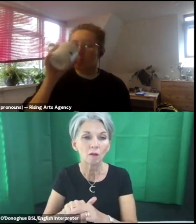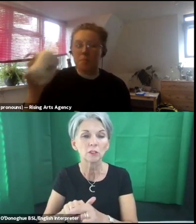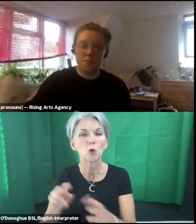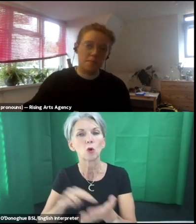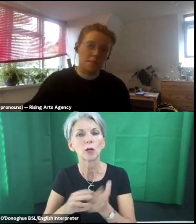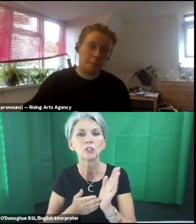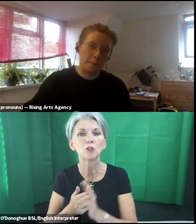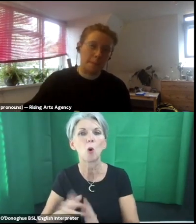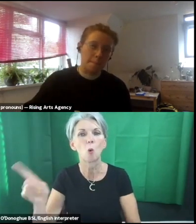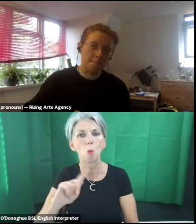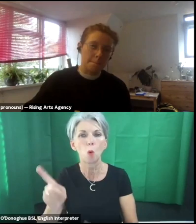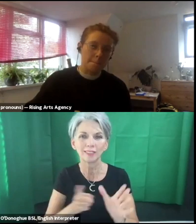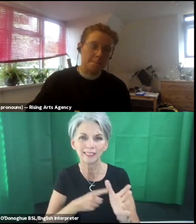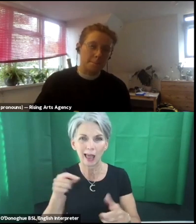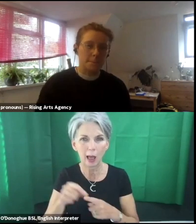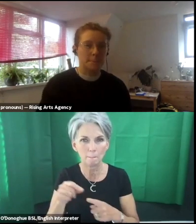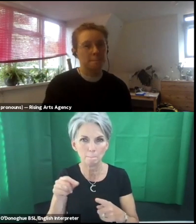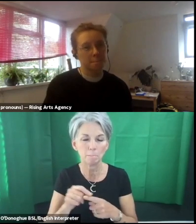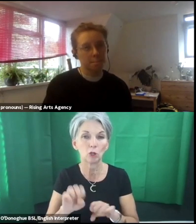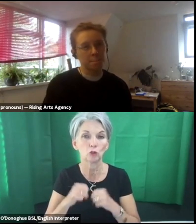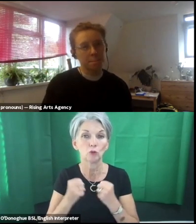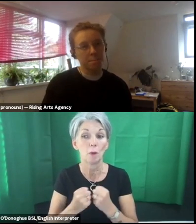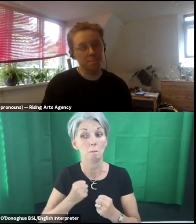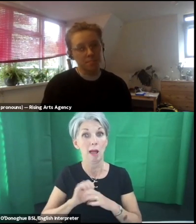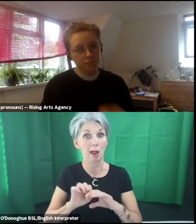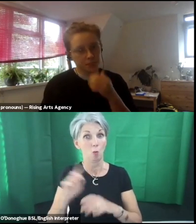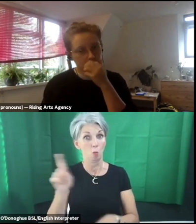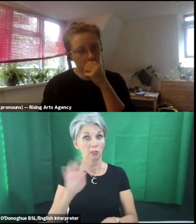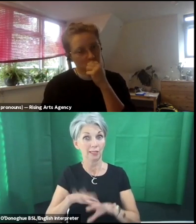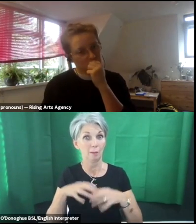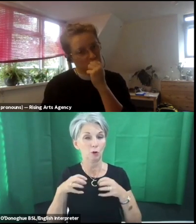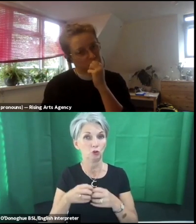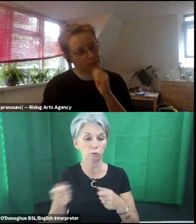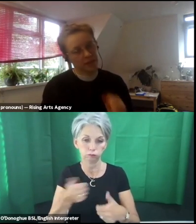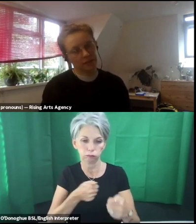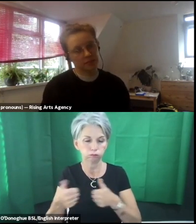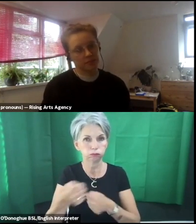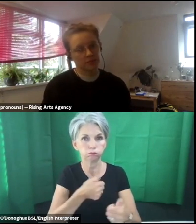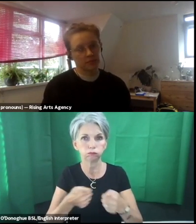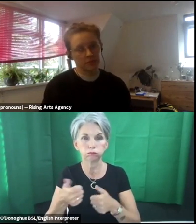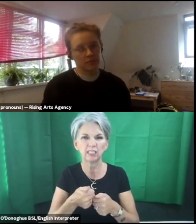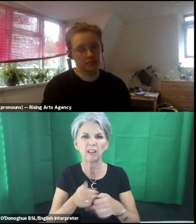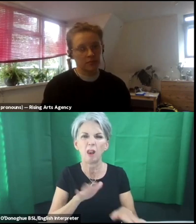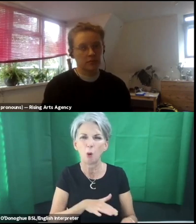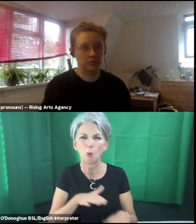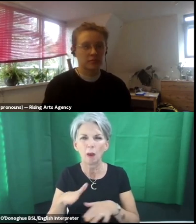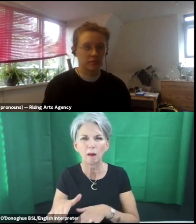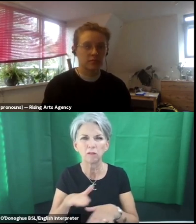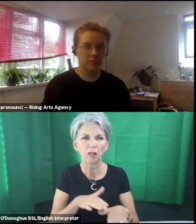So the WhatsApp groups that I am currently in at the moment, one of them is a really simple, low level one, which is ACORN content sharing.